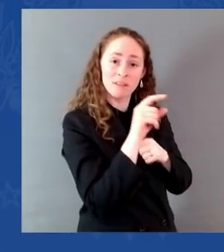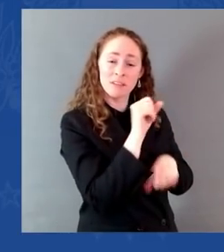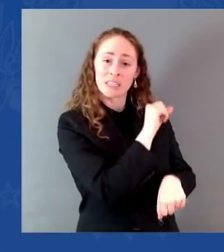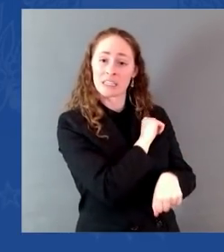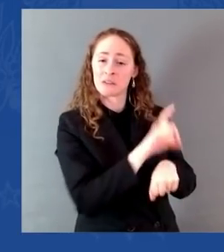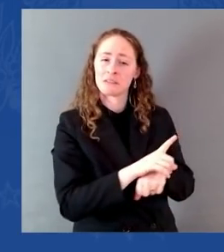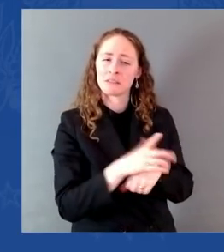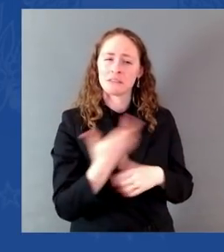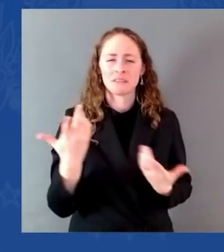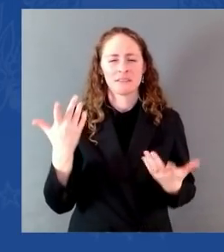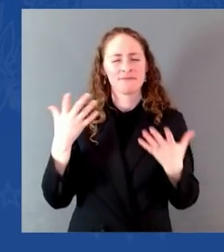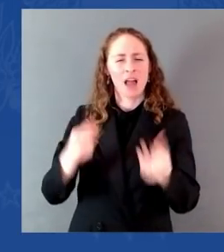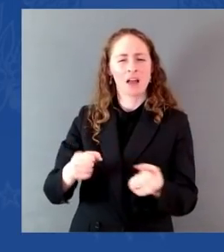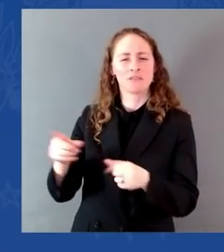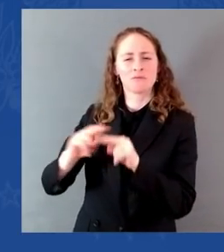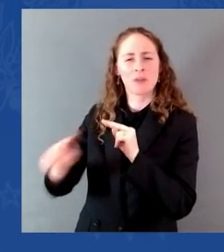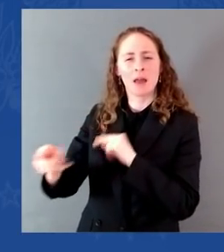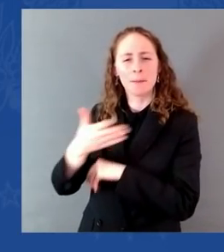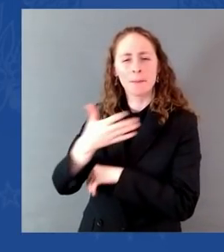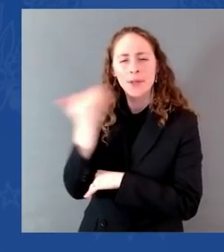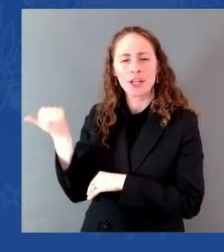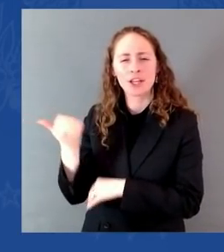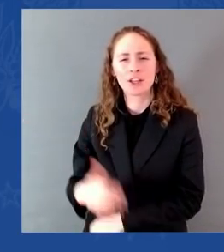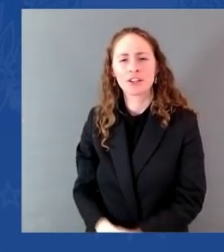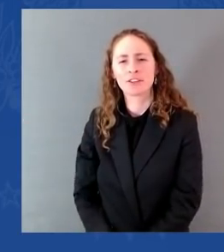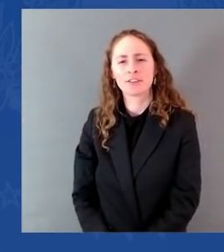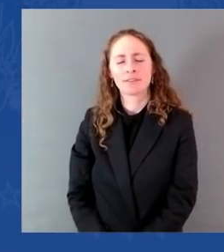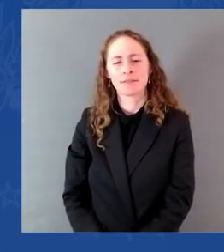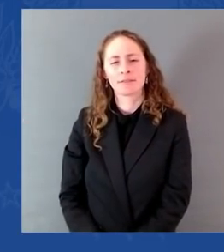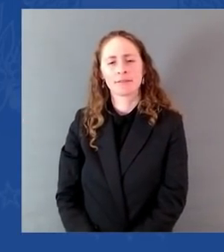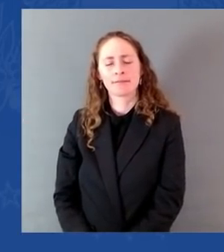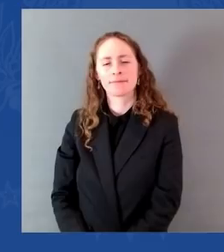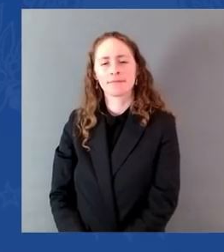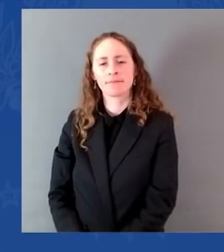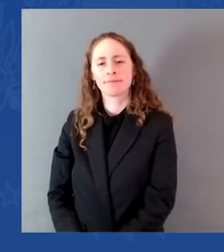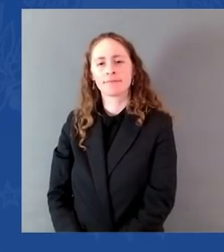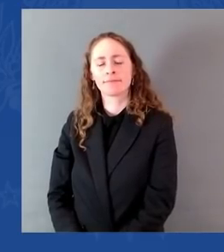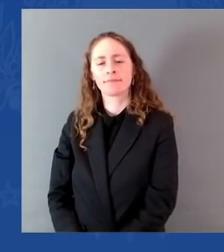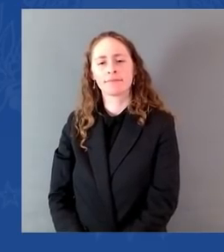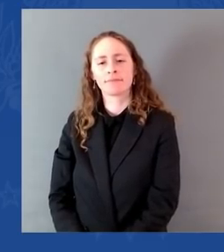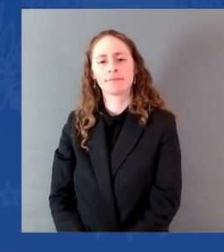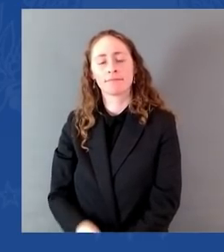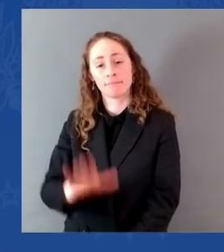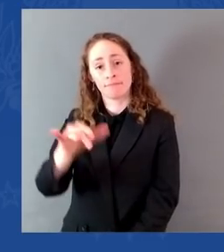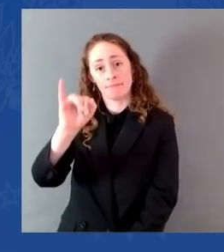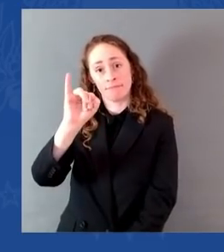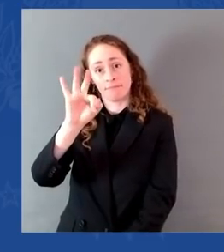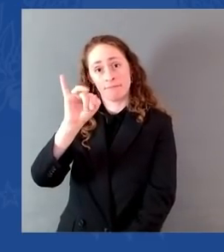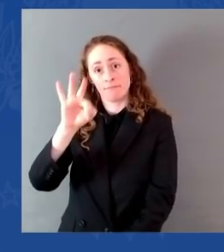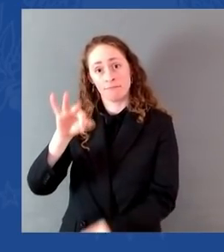by rail than by automobile, you'll take the rail. And guess what that does? First of all, it's safer.